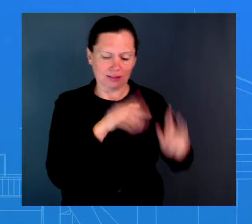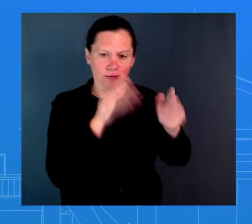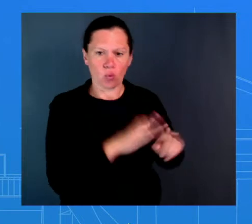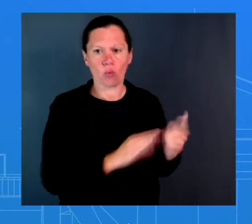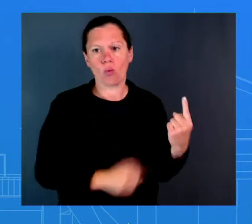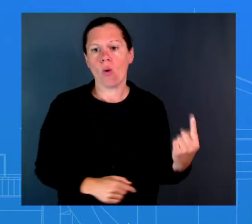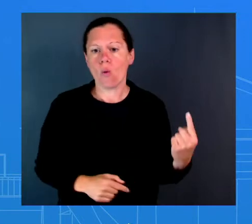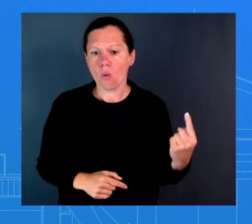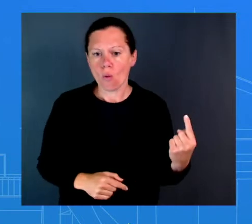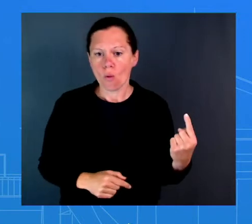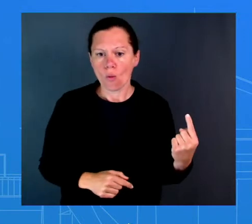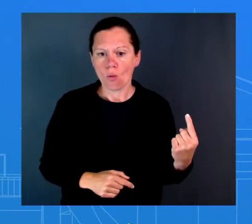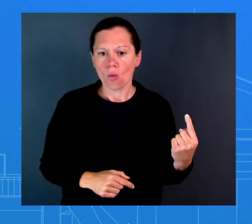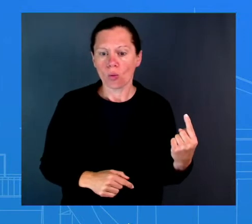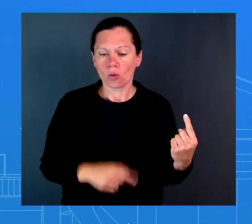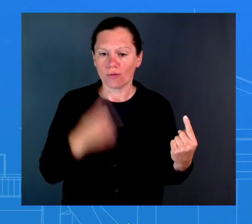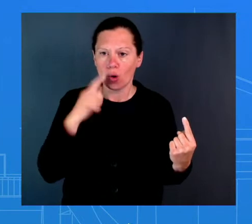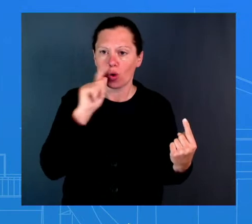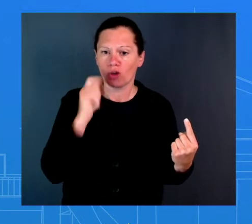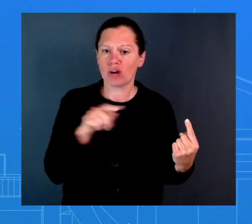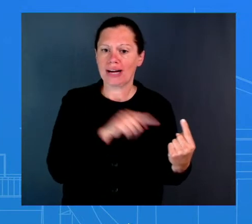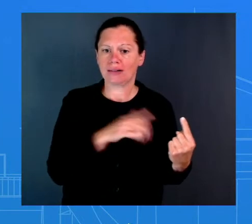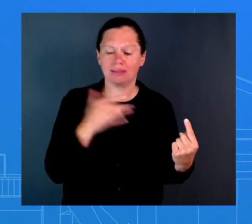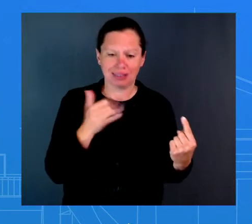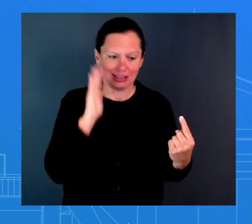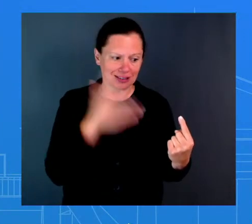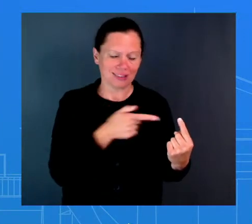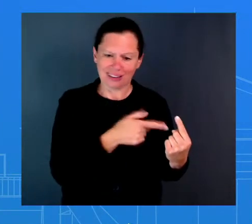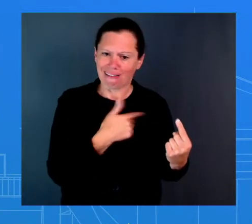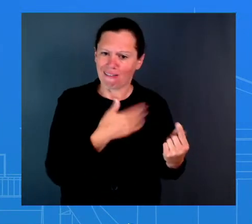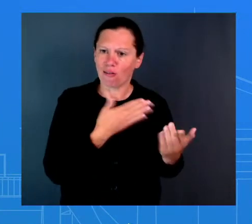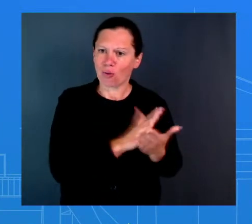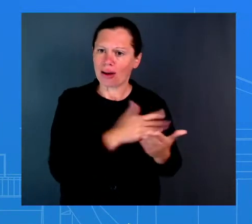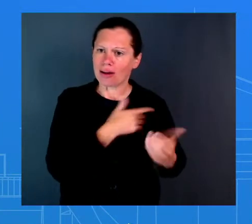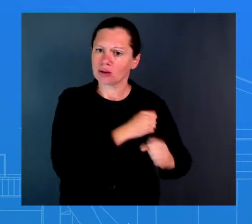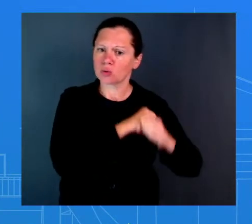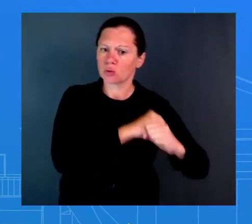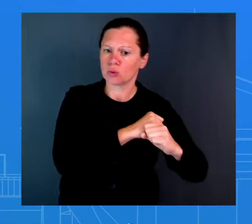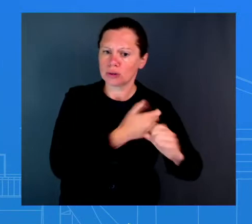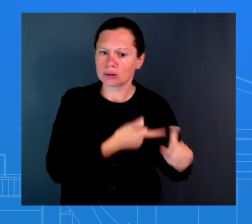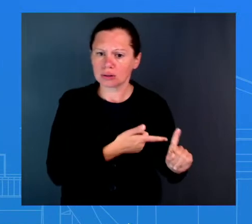The Press: Yeah, thanks, Jake. I appreciate you doing this. So, you've laid out how the President is standing up to Russia through action,